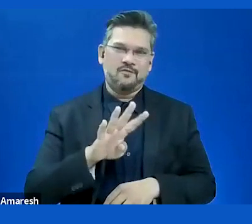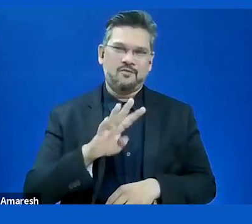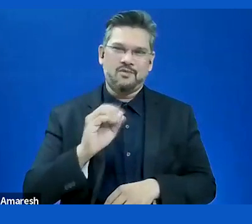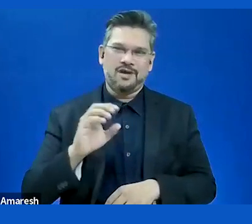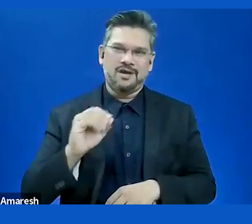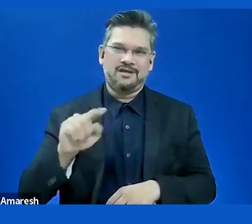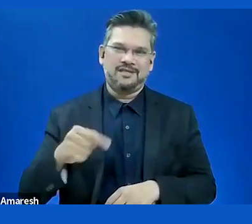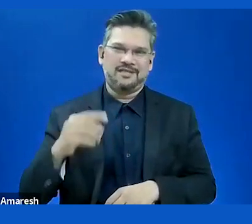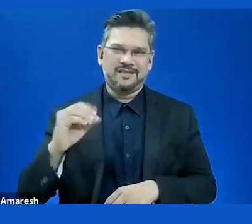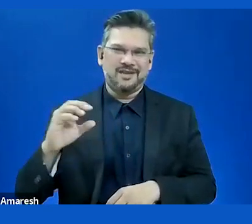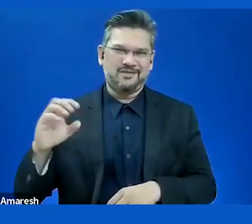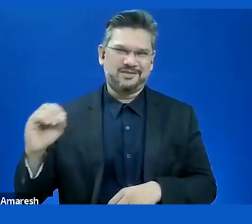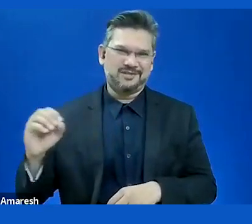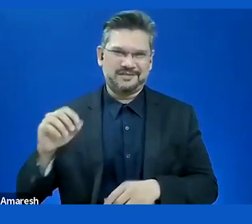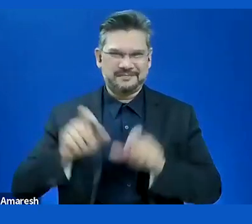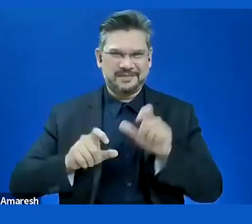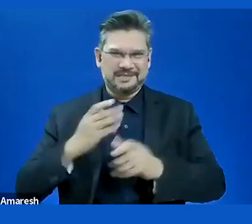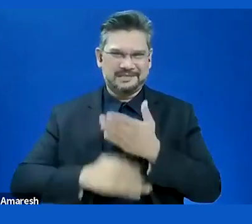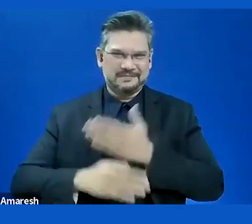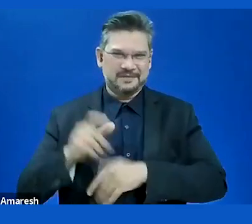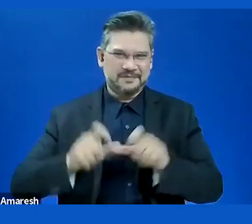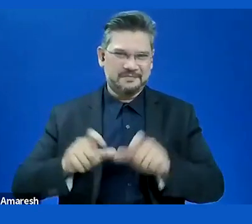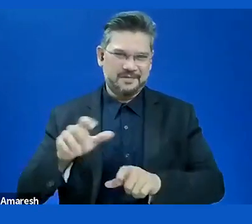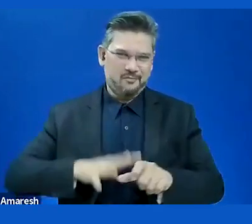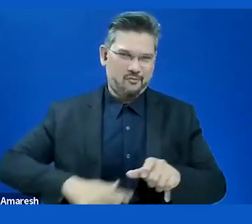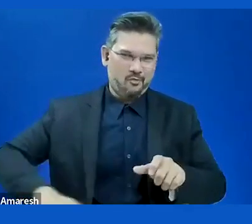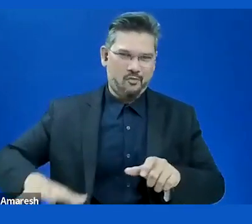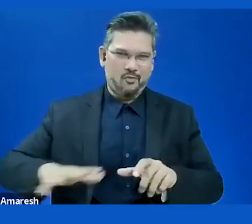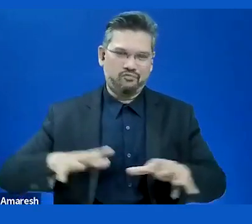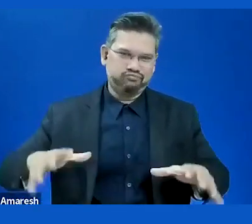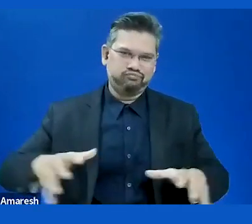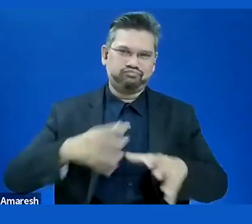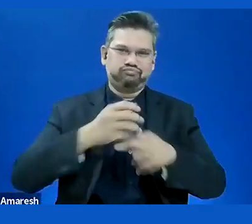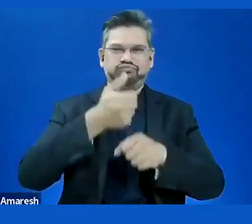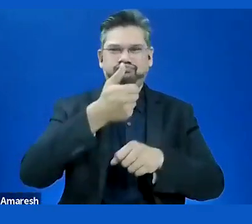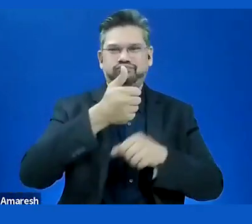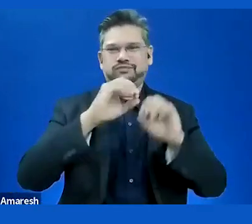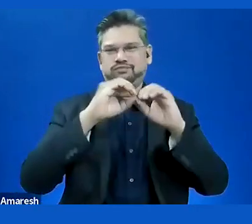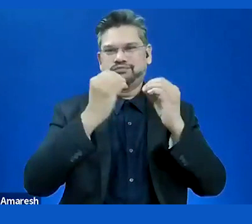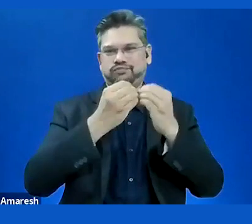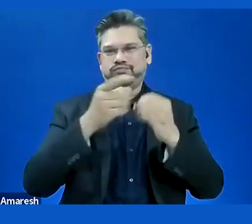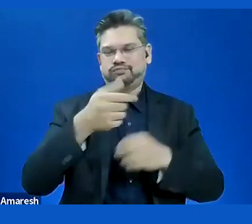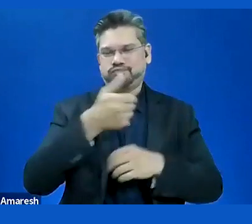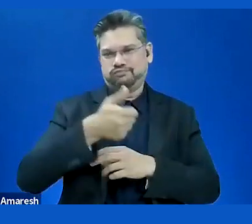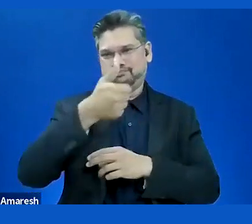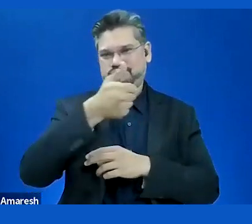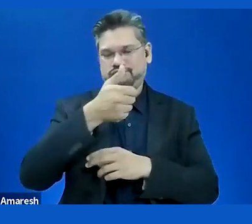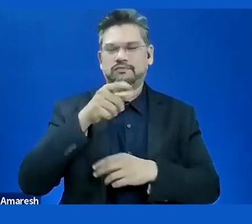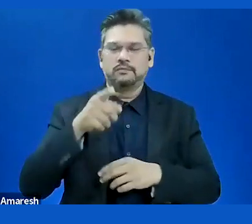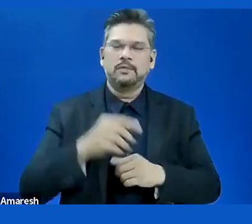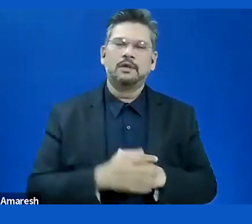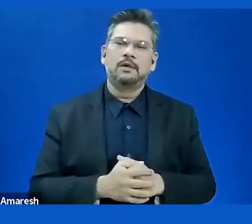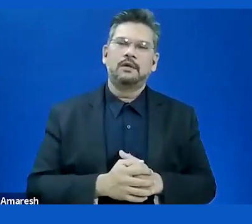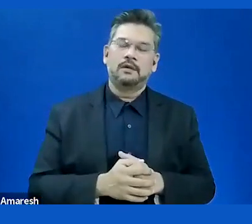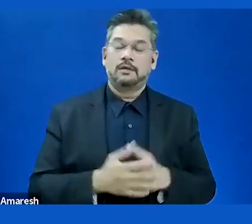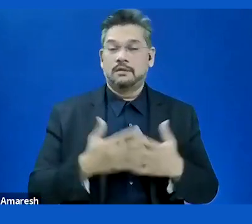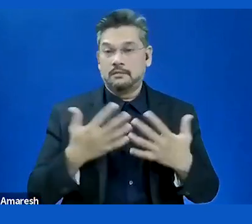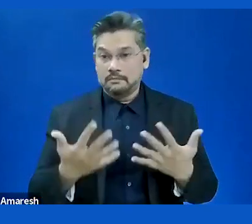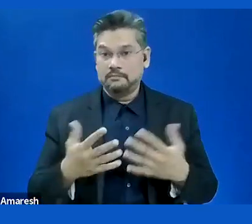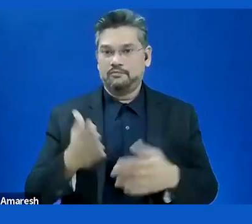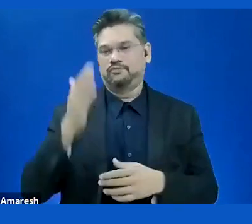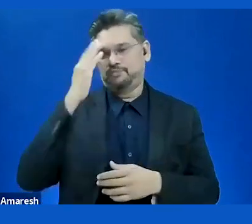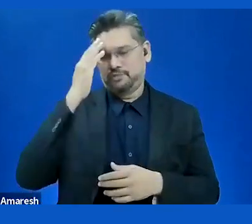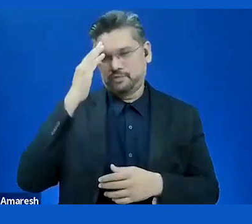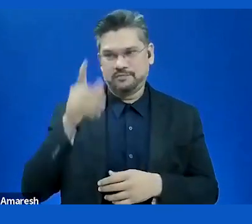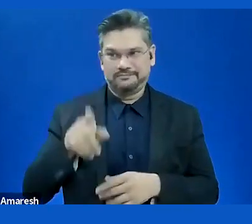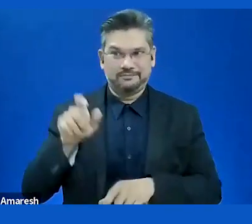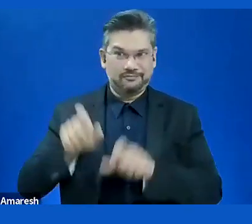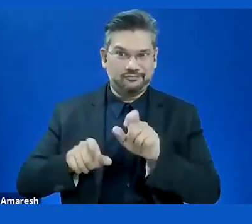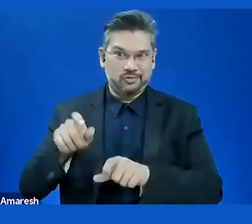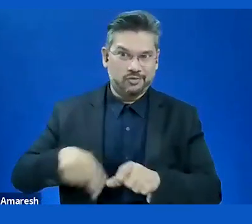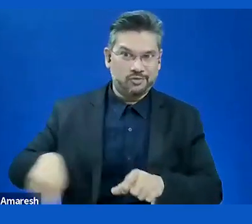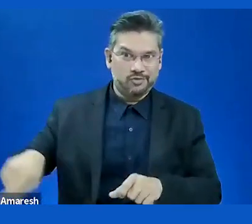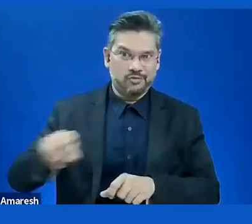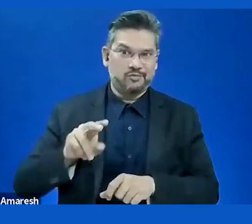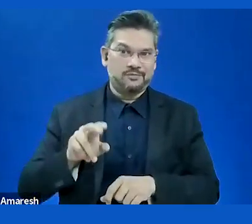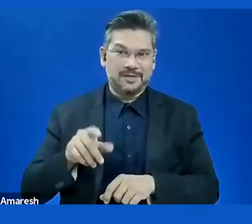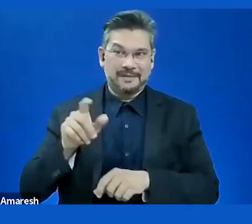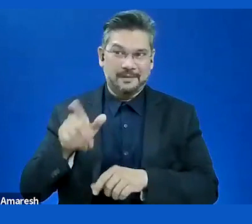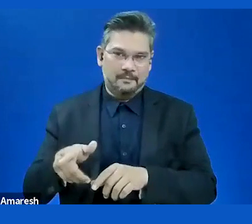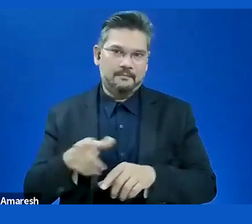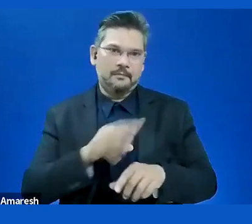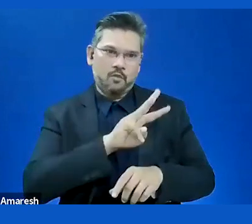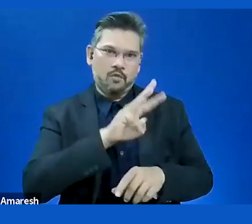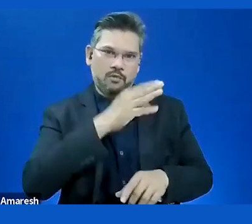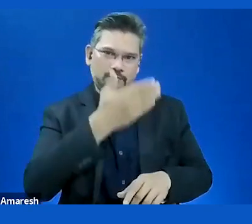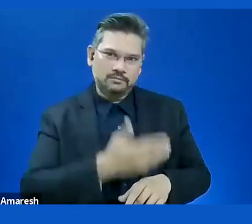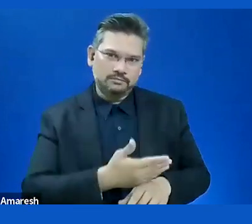And we know that in the web accessibility, it is a requirement. Monitoring urgency